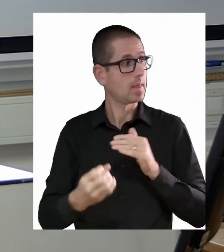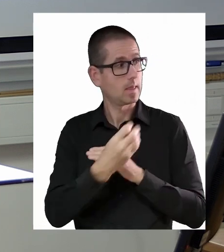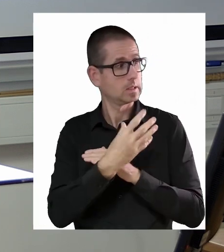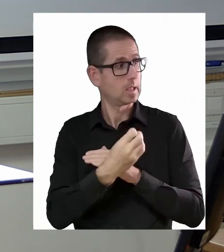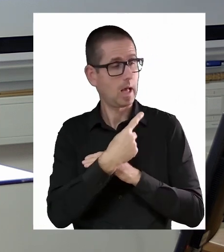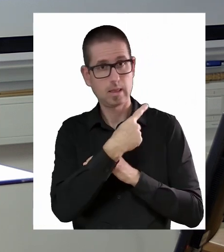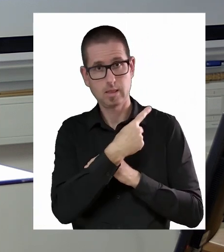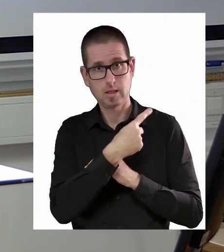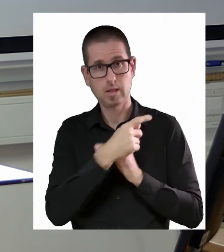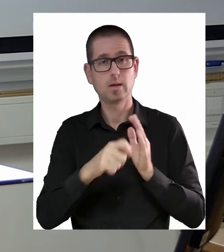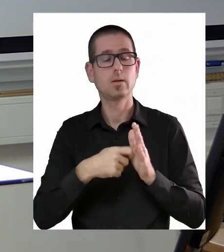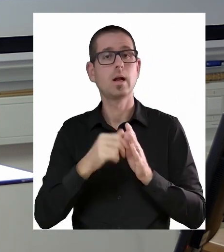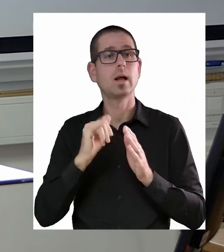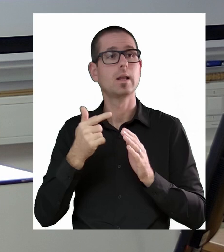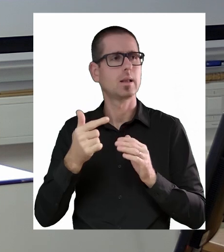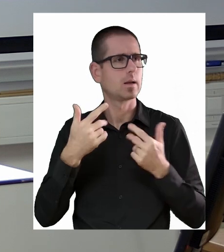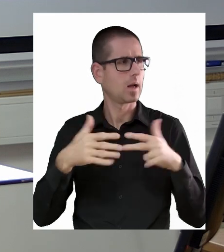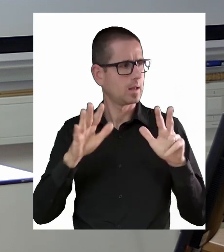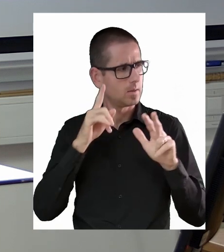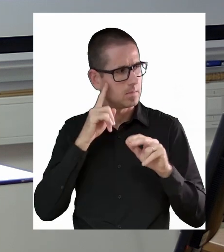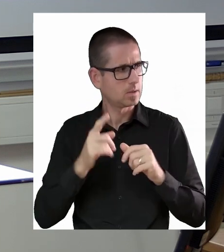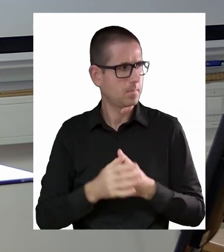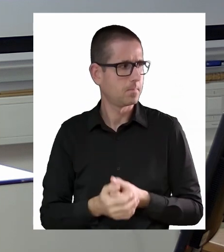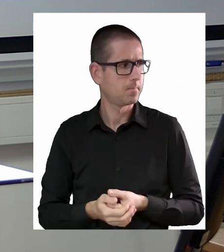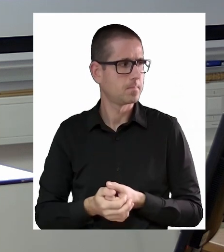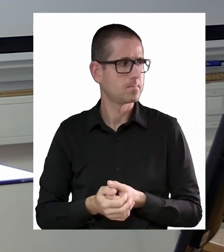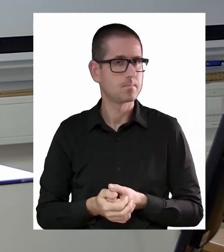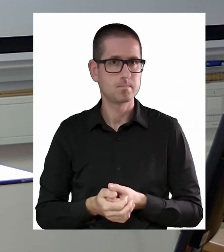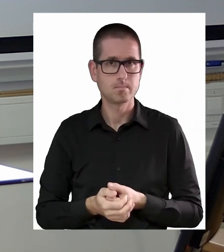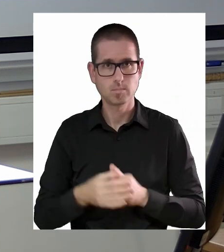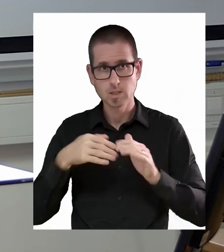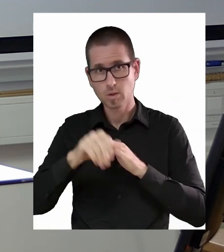number 1818, I think, under name of Daria.